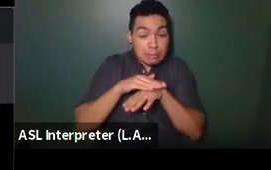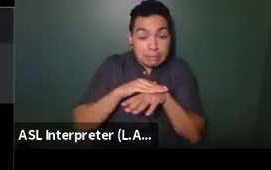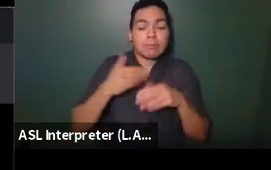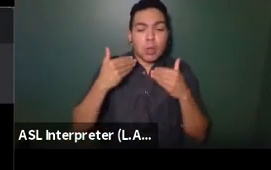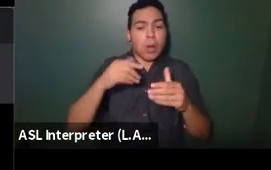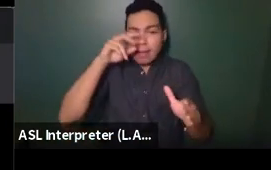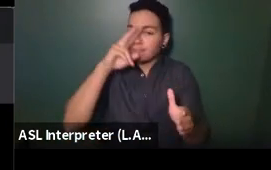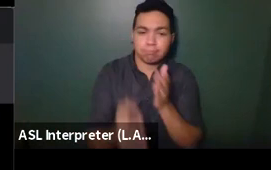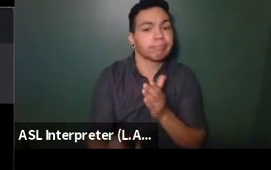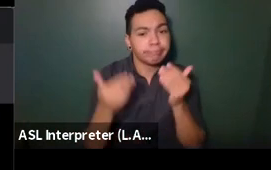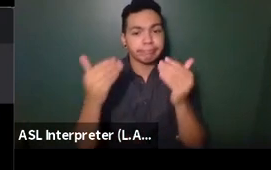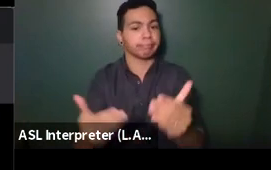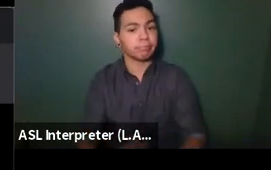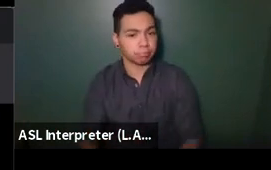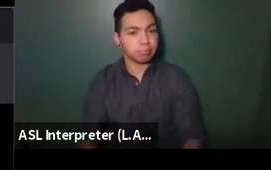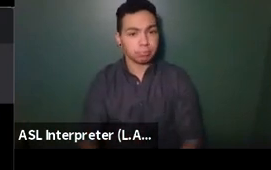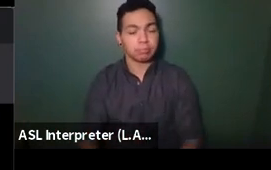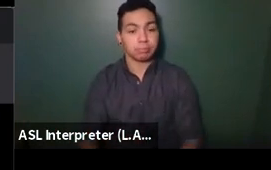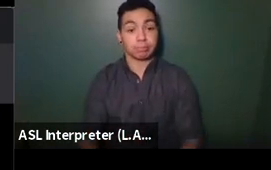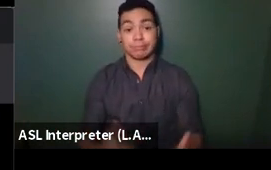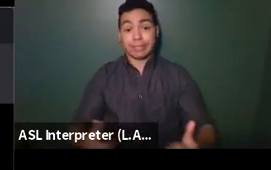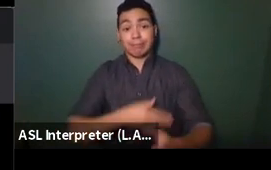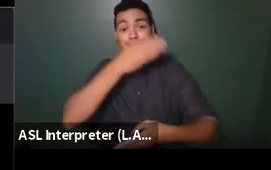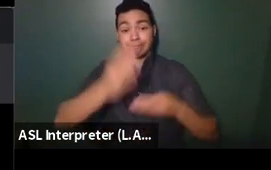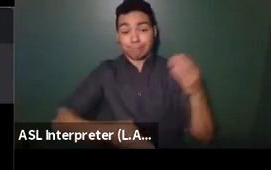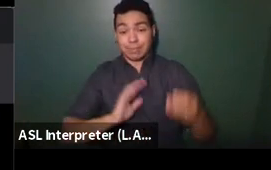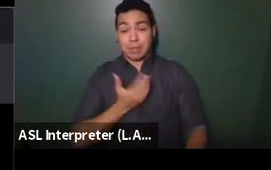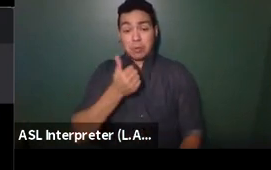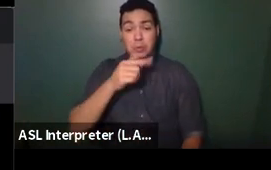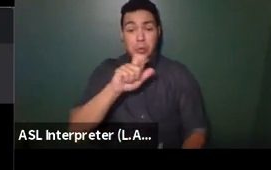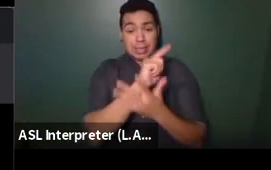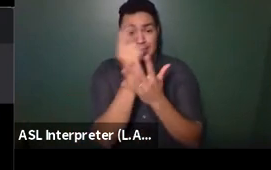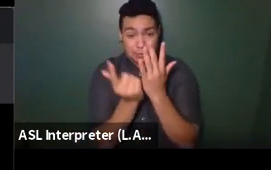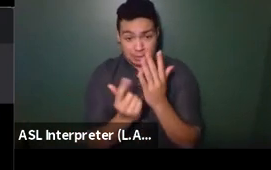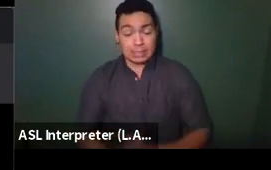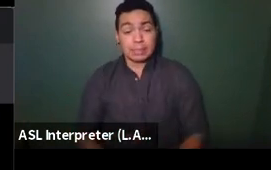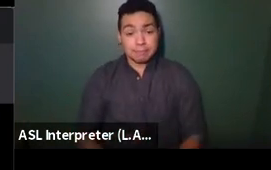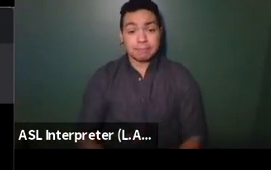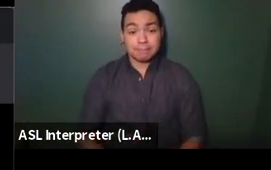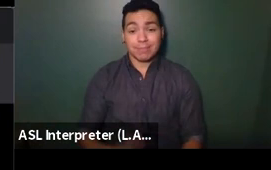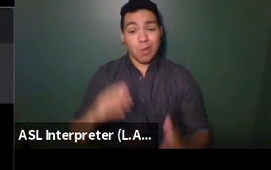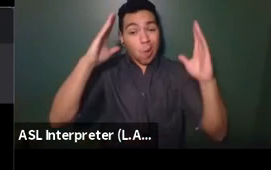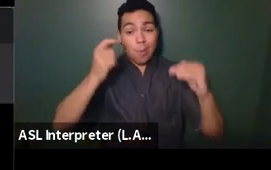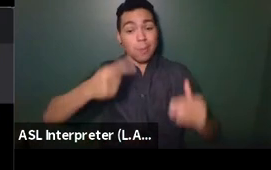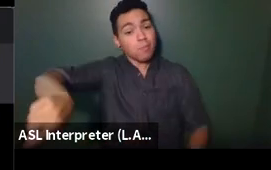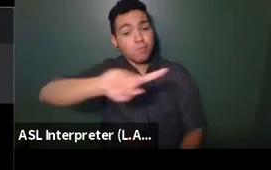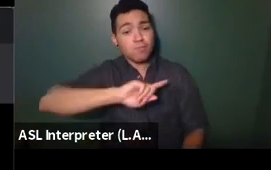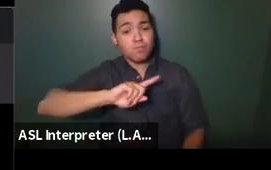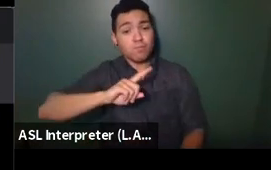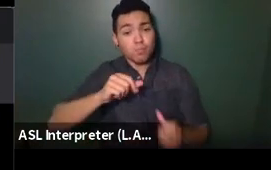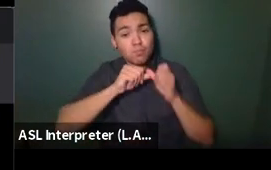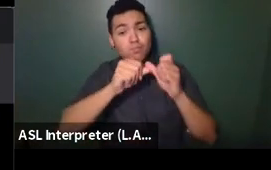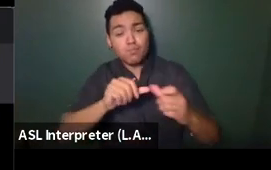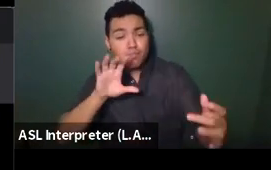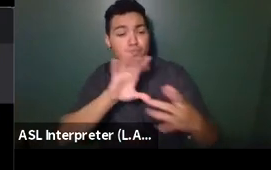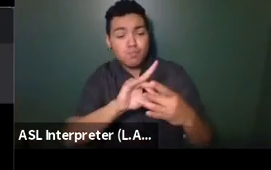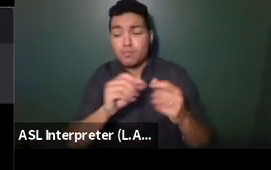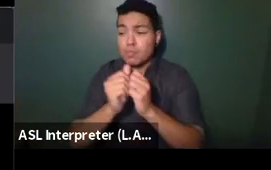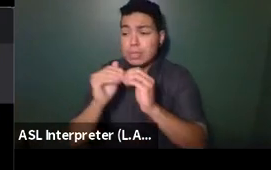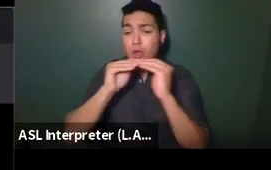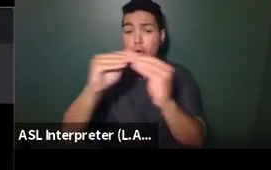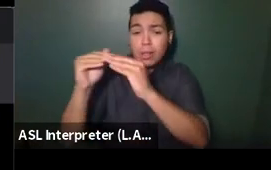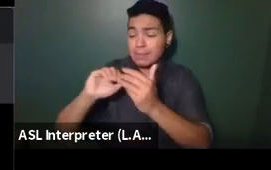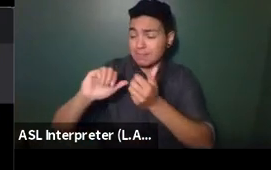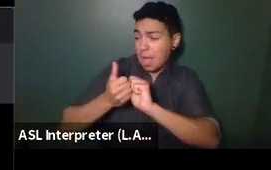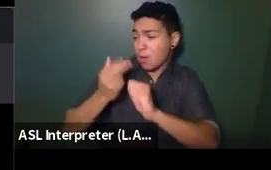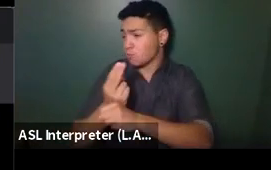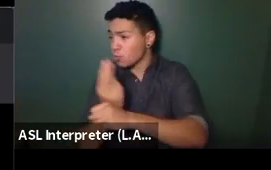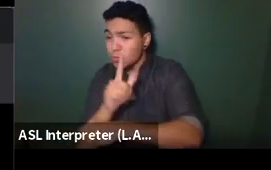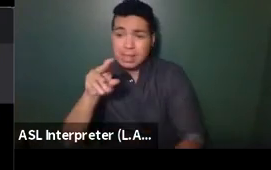Katherine Livick - ESD 112: So this is the end of our Google series, and we hope that you're able to continue connecting with your colleagues around how you could use this LMS with your students.